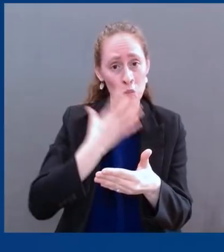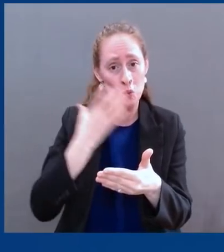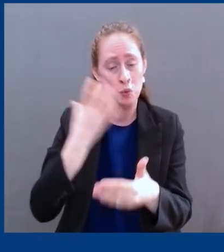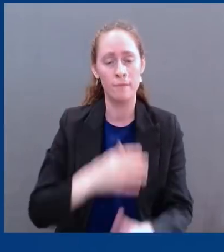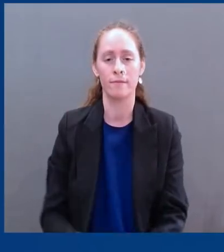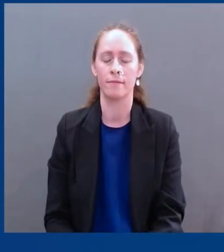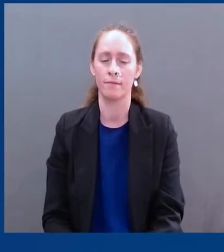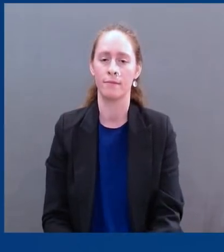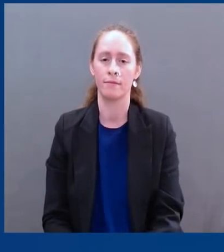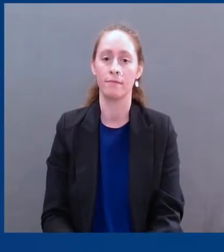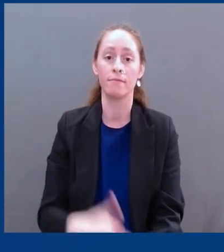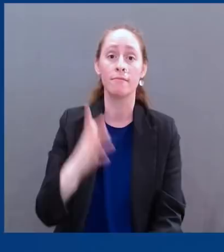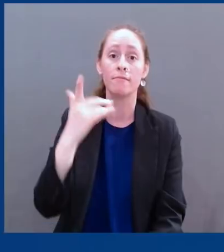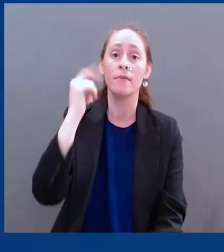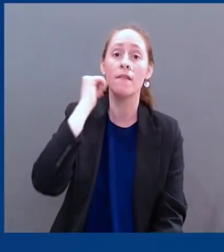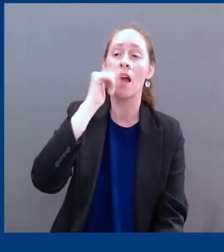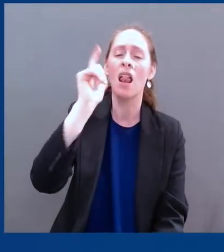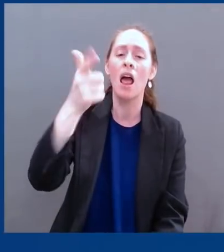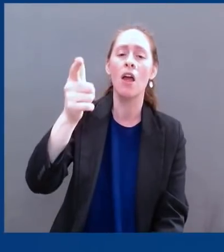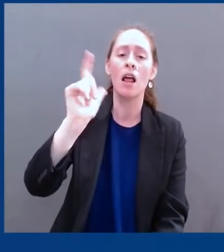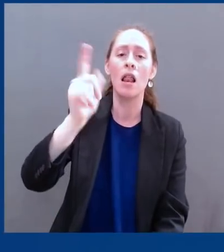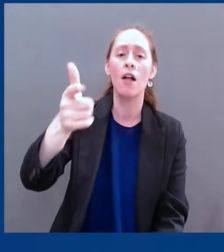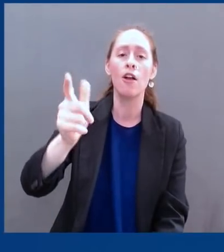we risk not having the tools we need to fight COVID.